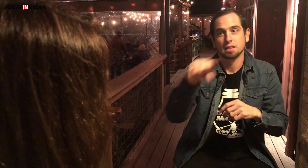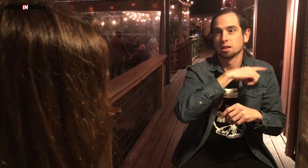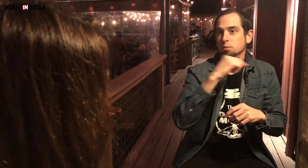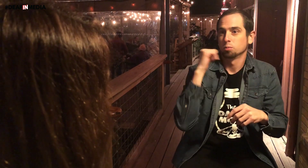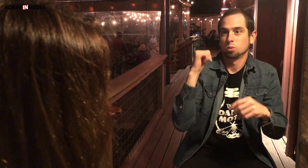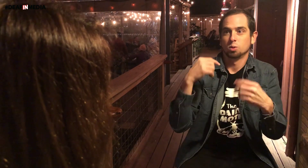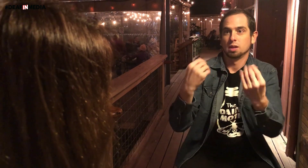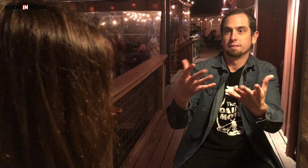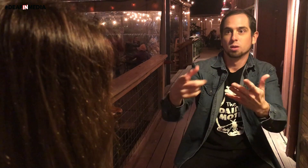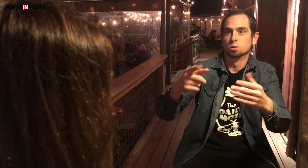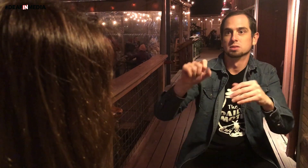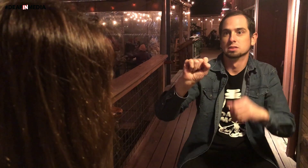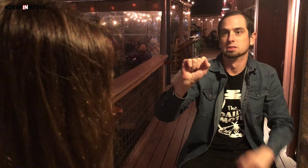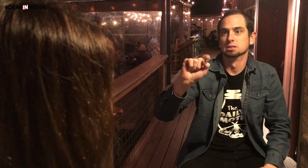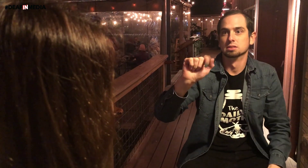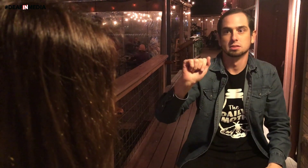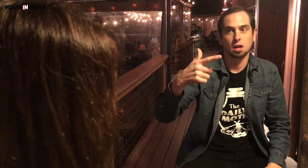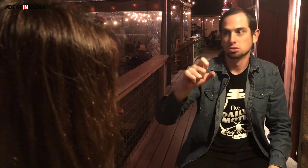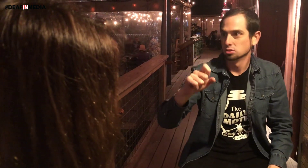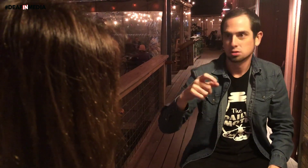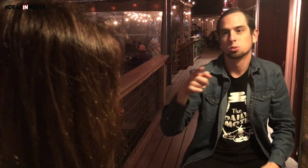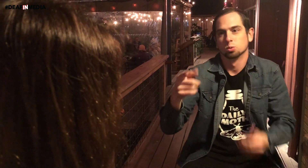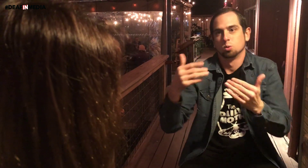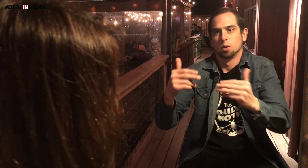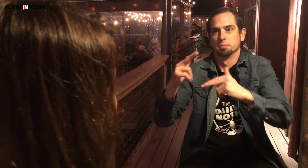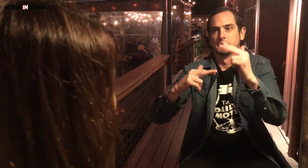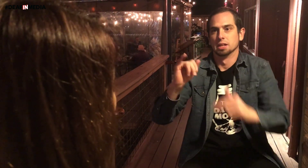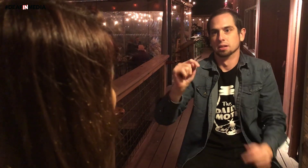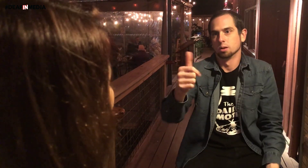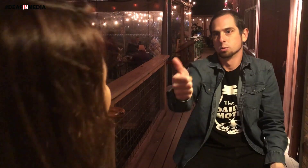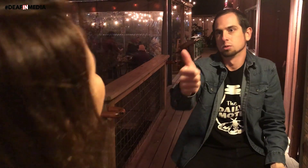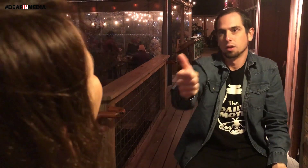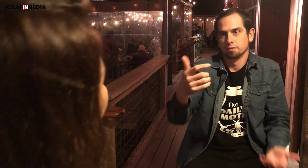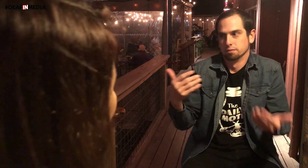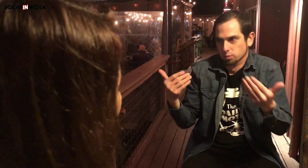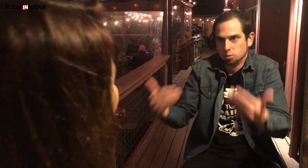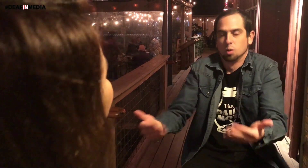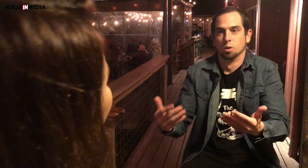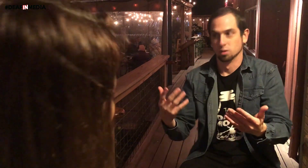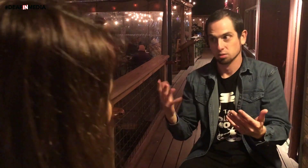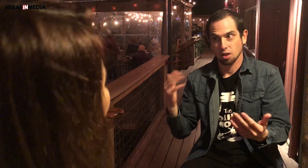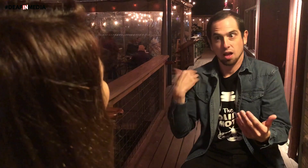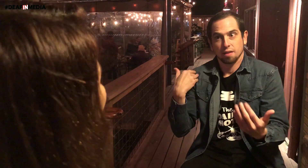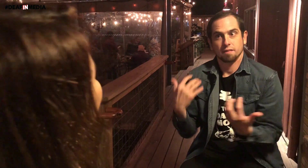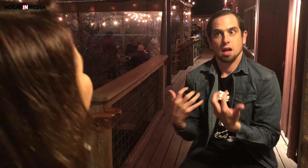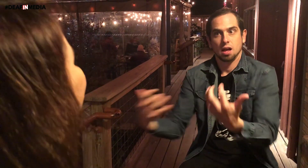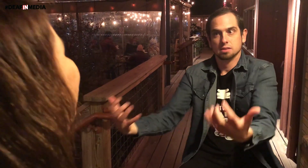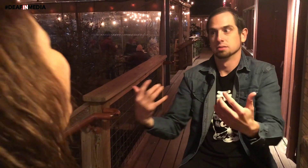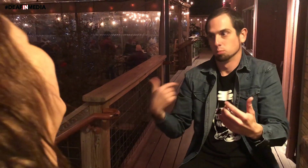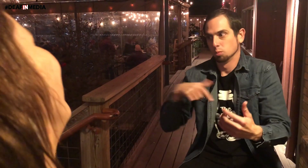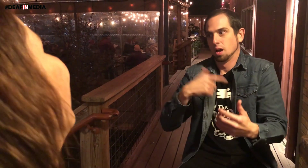if they won’t give you a stage, then go ahead and build it yourself. We have an audience.